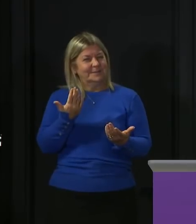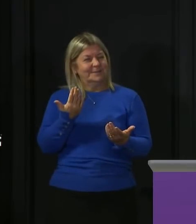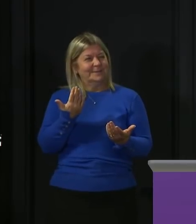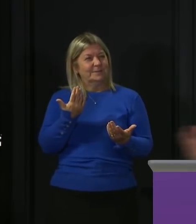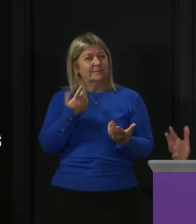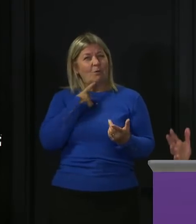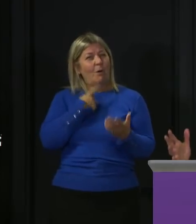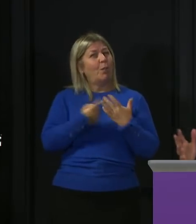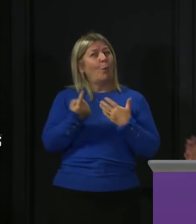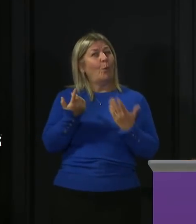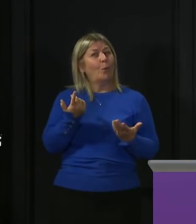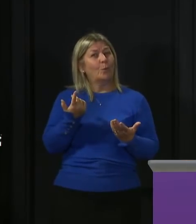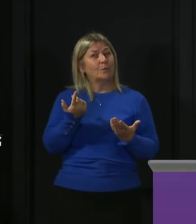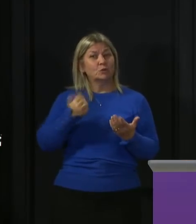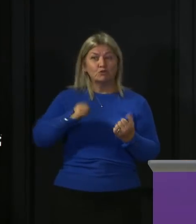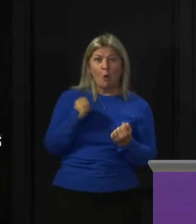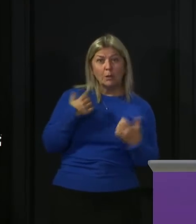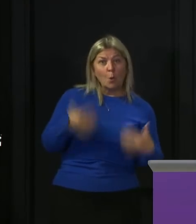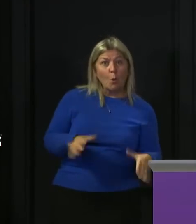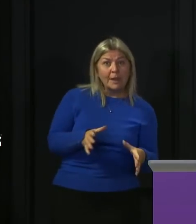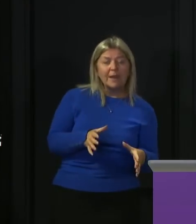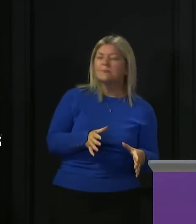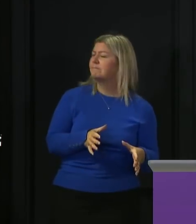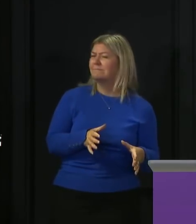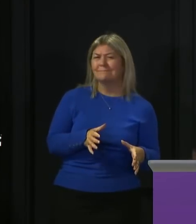Every country in the world is dealing with this right now, and nobody but